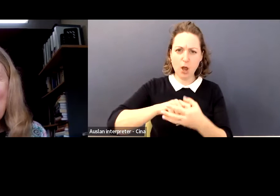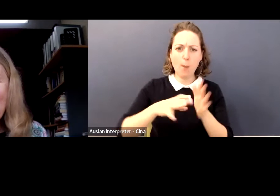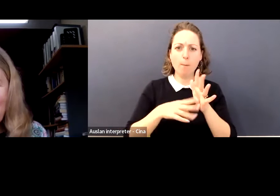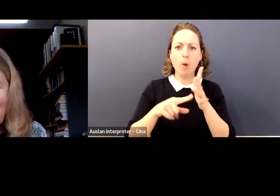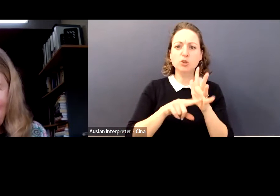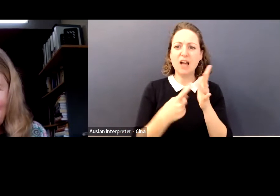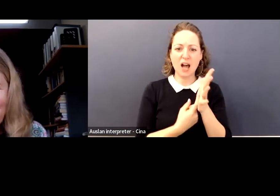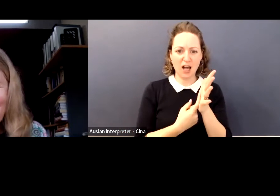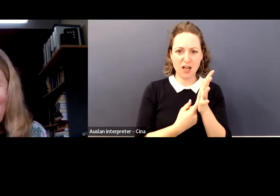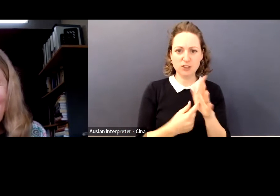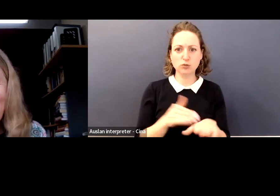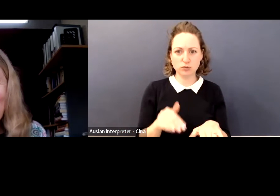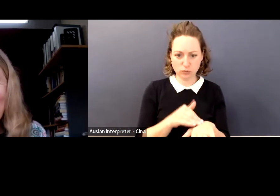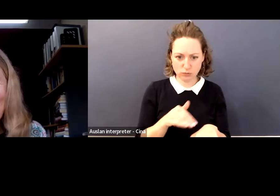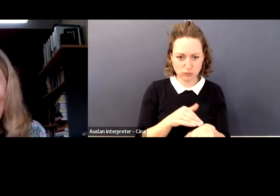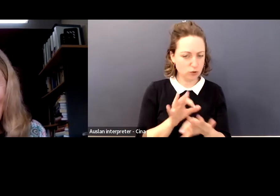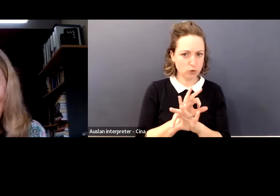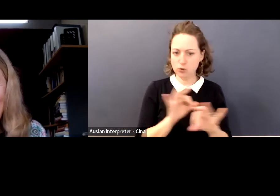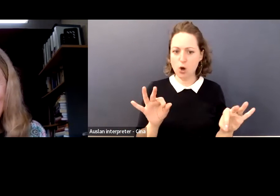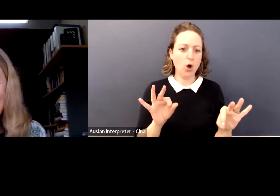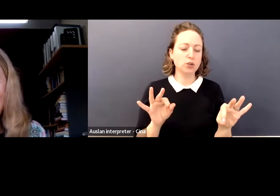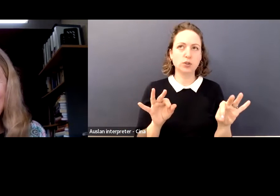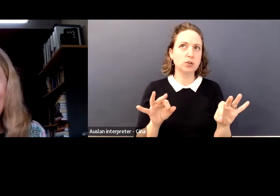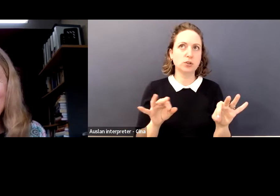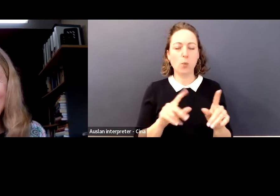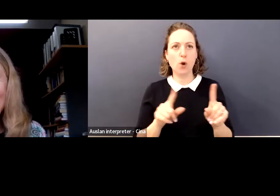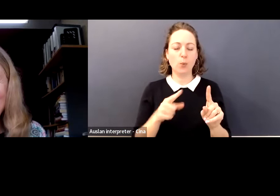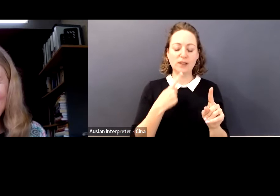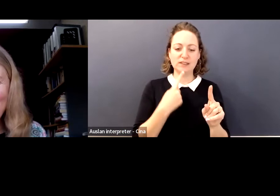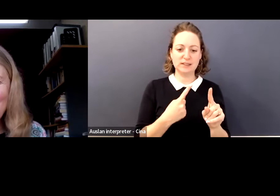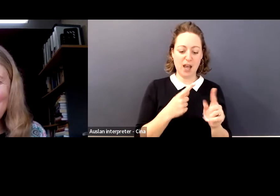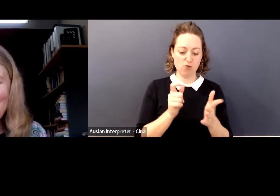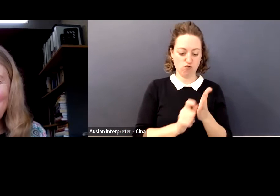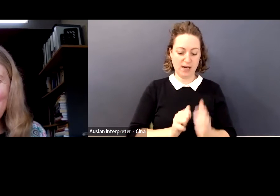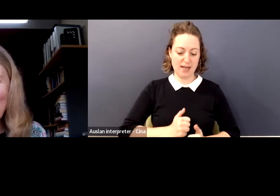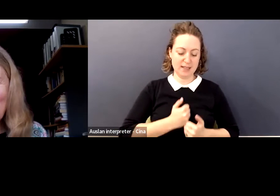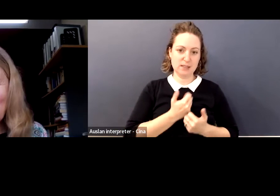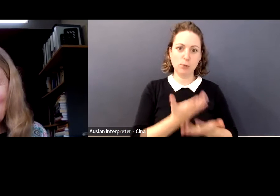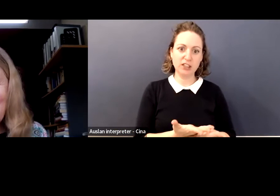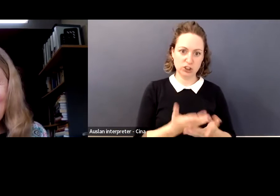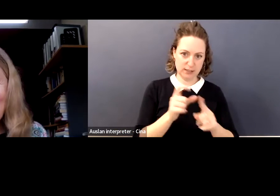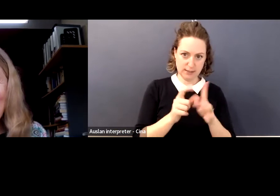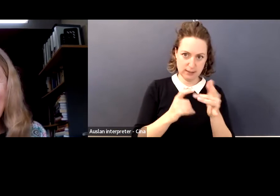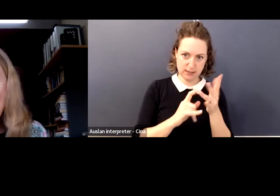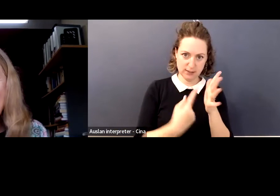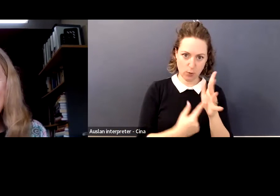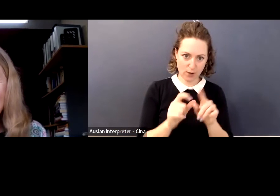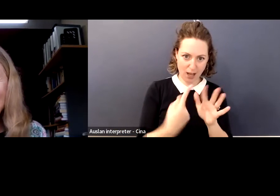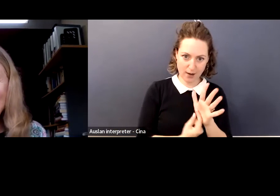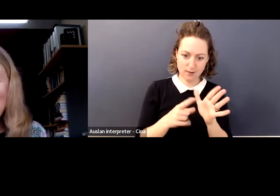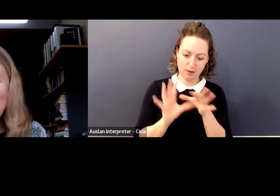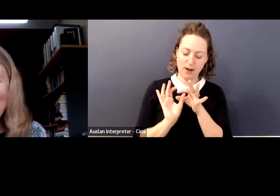rather than what we mean by written expression disorders, which relate to the difficulties a